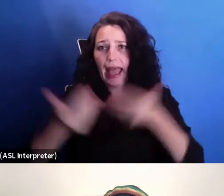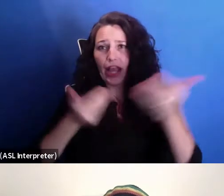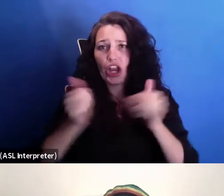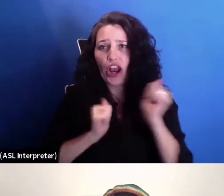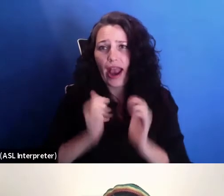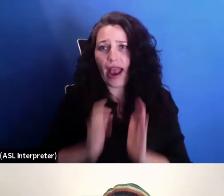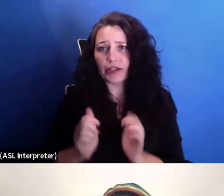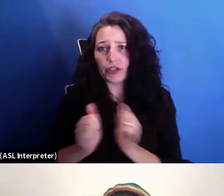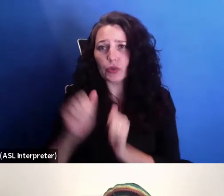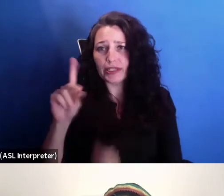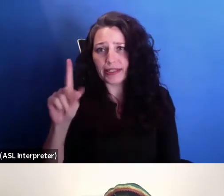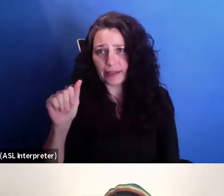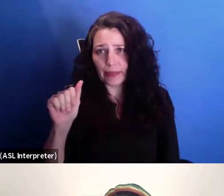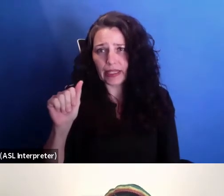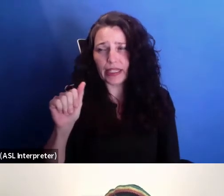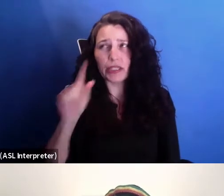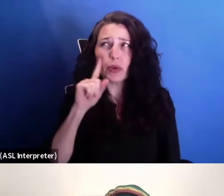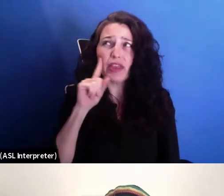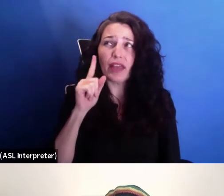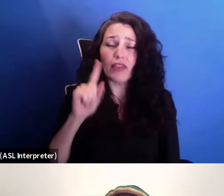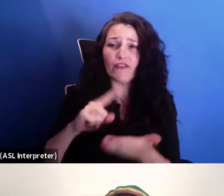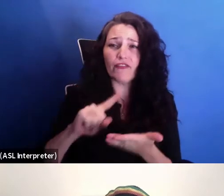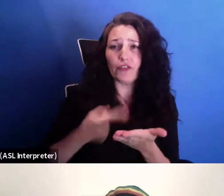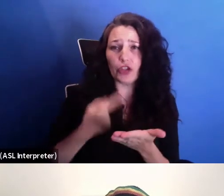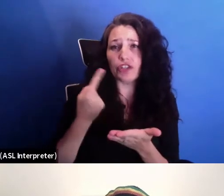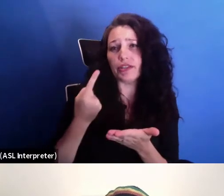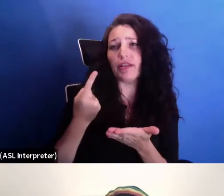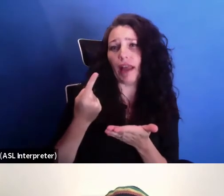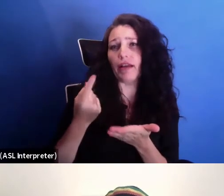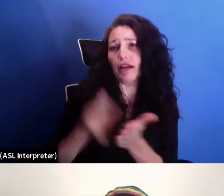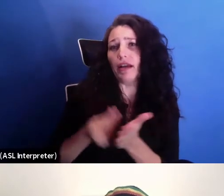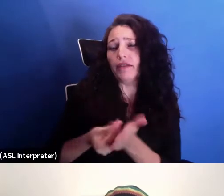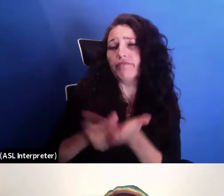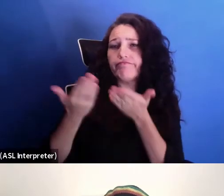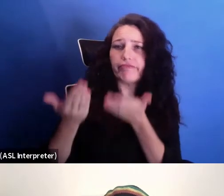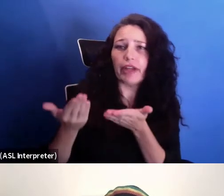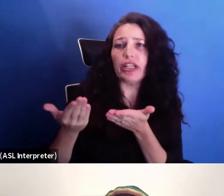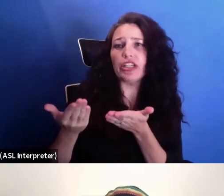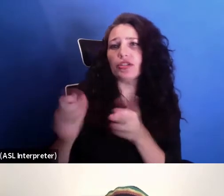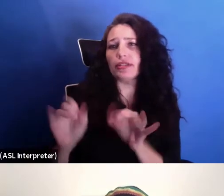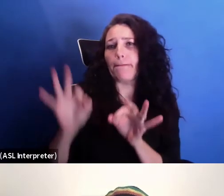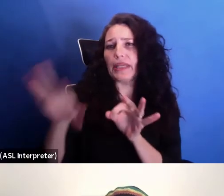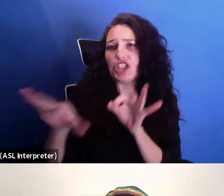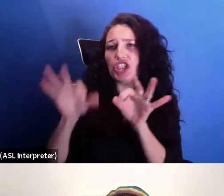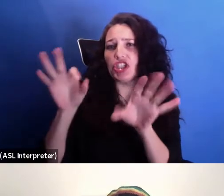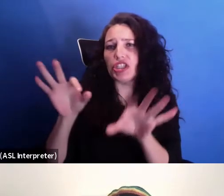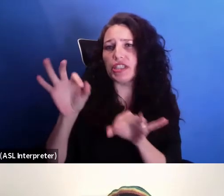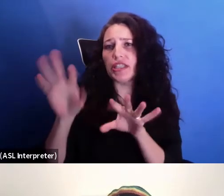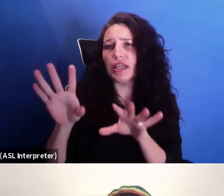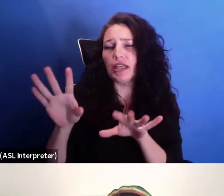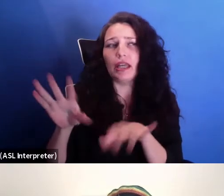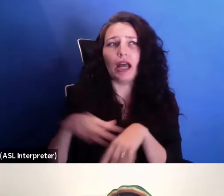for the project, were based on that theory. Which we were actually really excited about. And we had all kinds of wonderful plans for it.